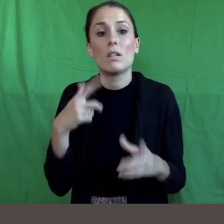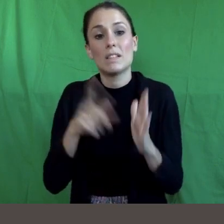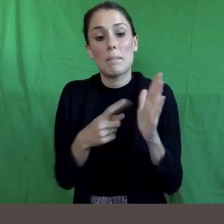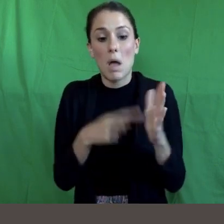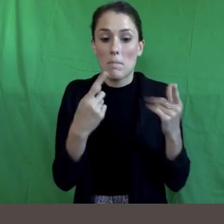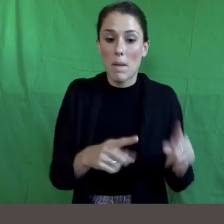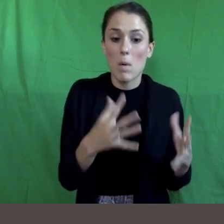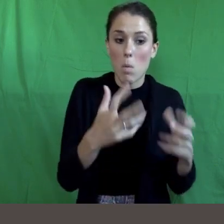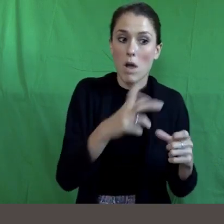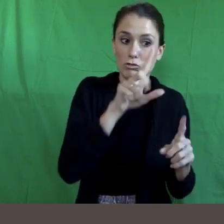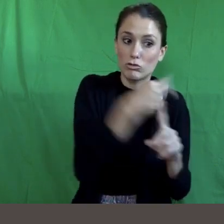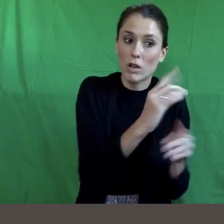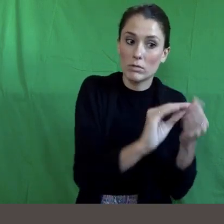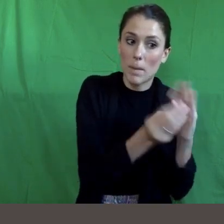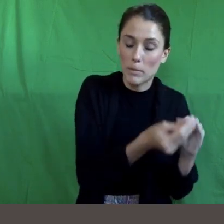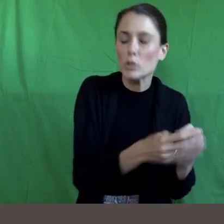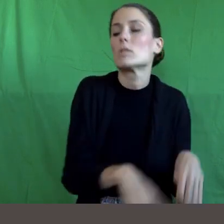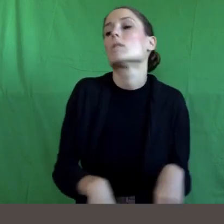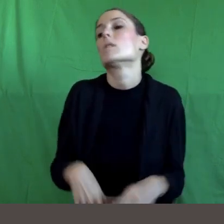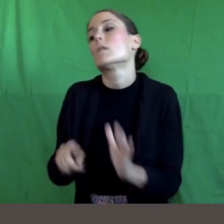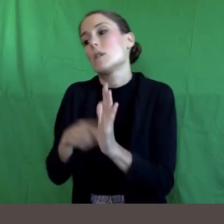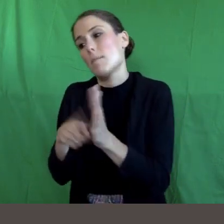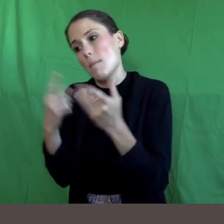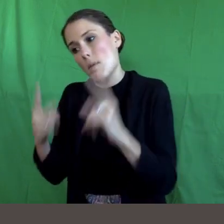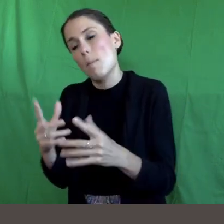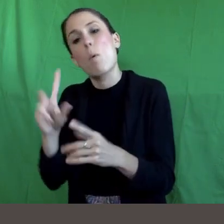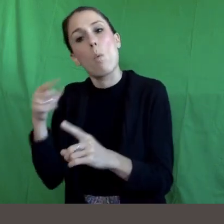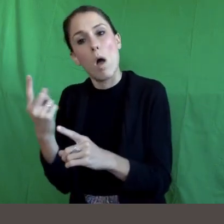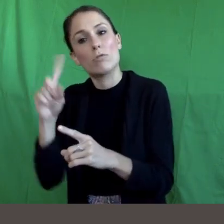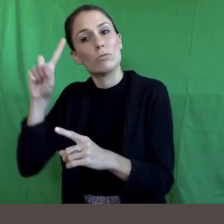Sometimes we may want to just generate digits. Sometimes we may want to just generate letters.